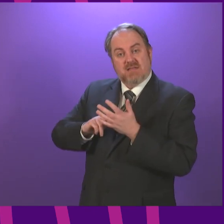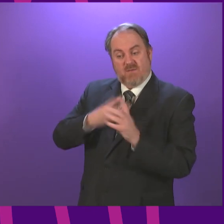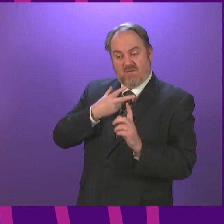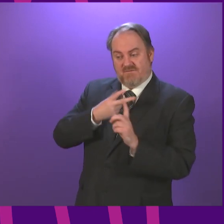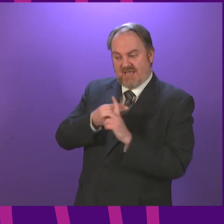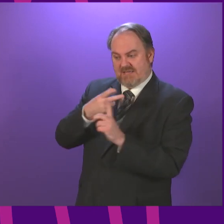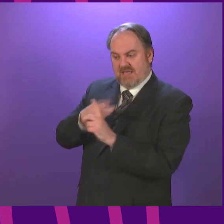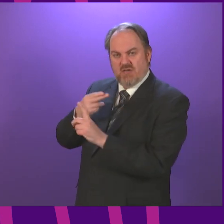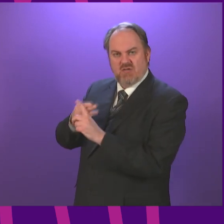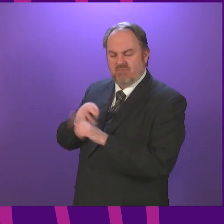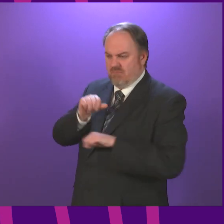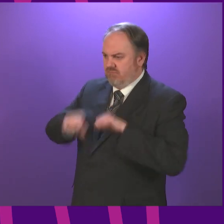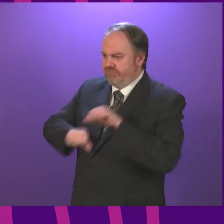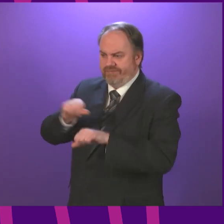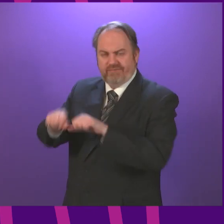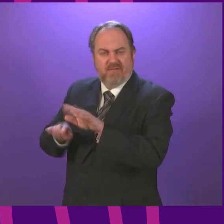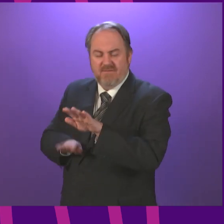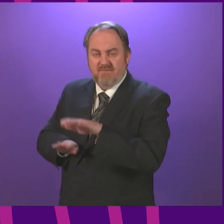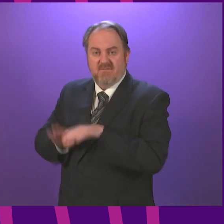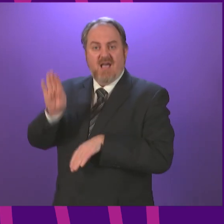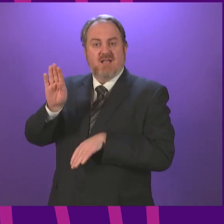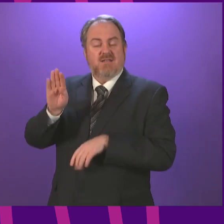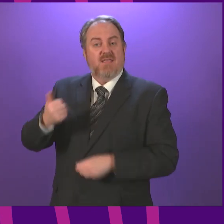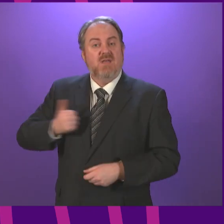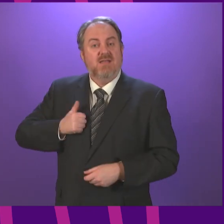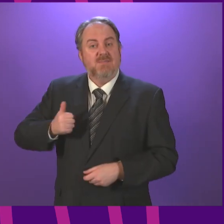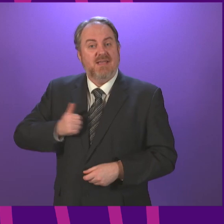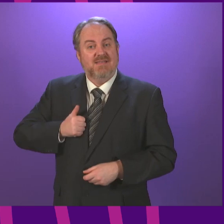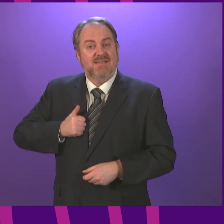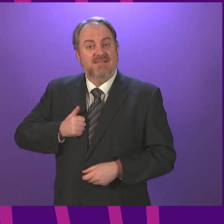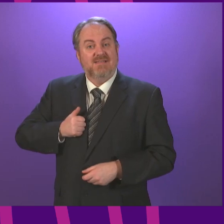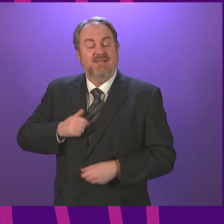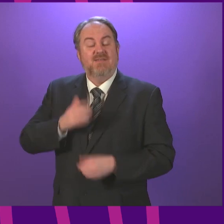been vaccinated than we anticipated at the start of the year. That said, I absolutely